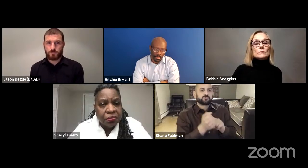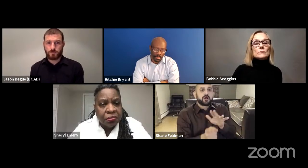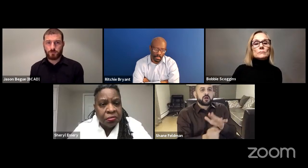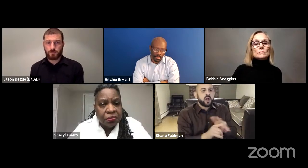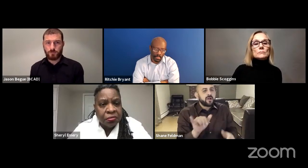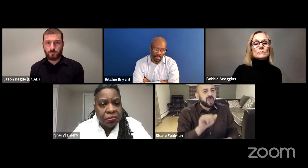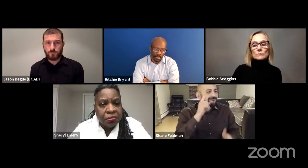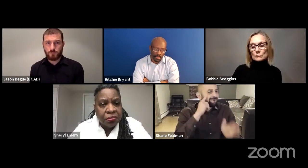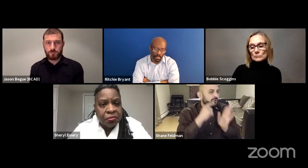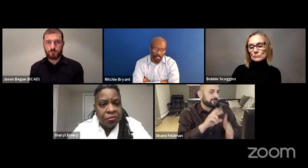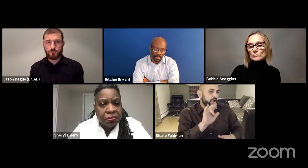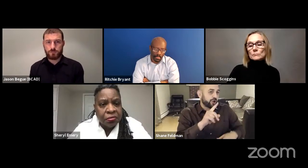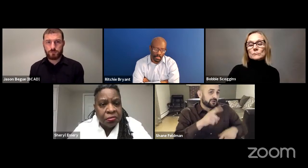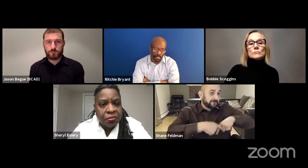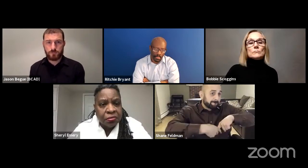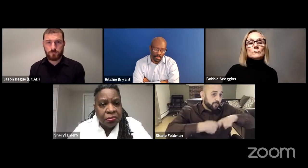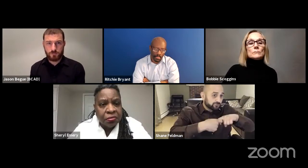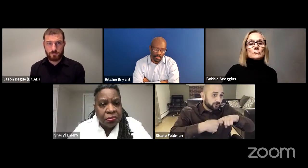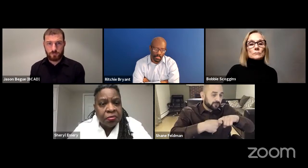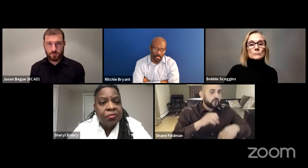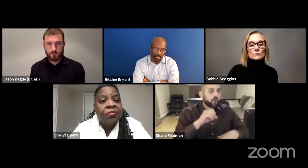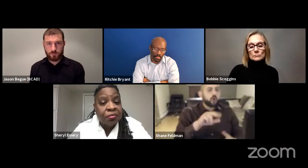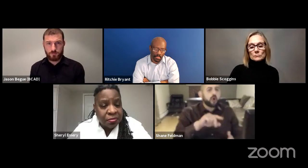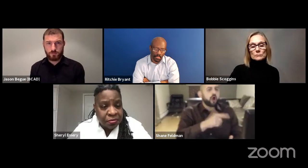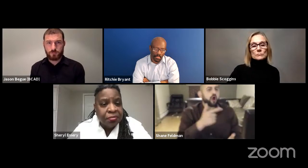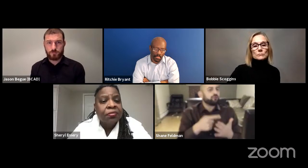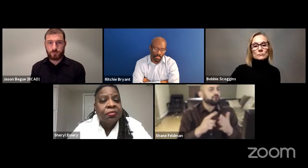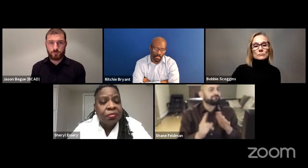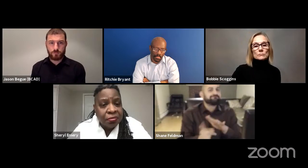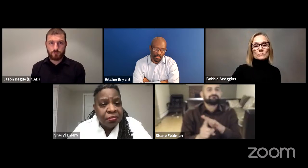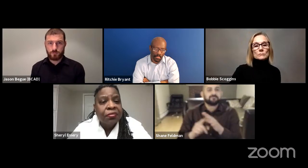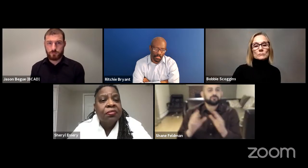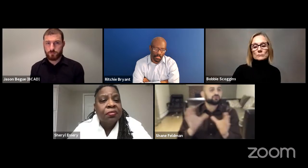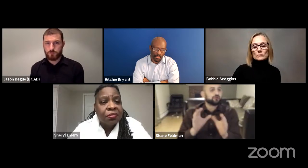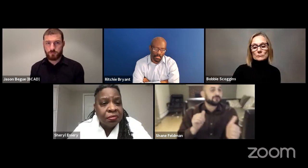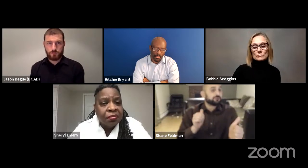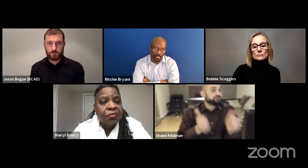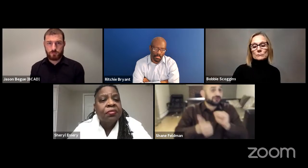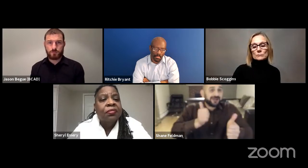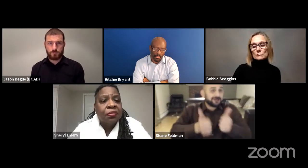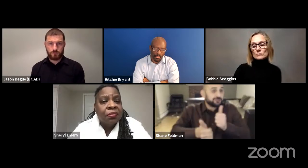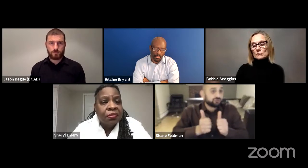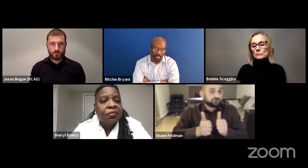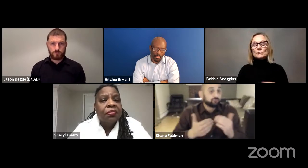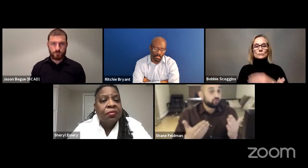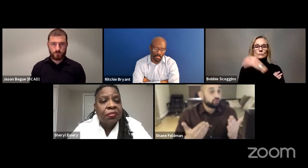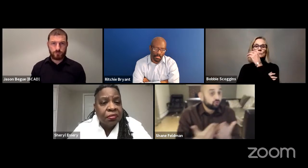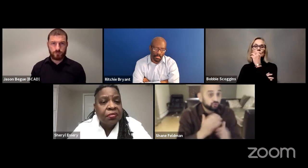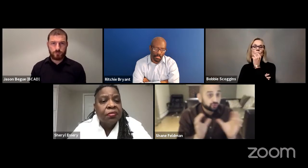If a governing board has the flexibility to address things like an RID moratorium or changes